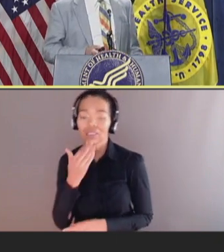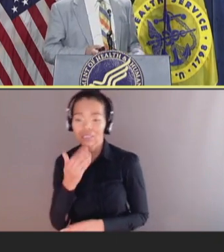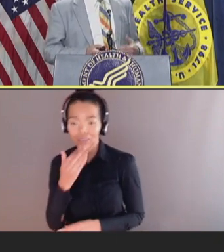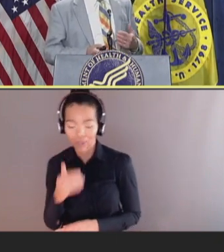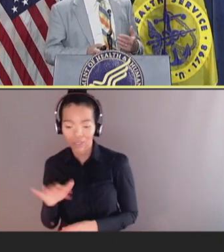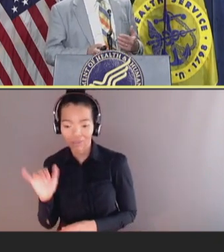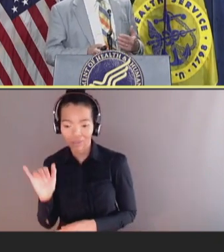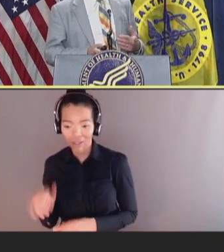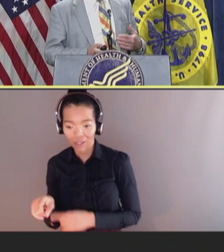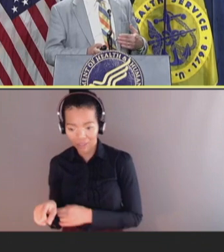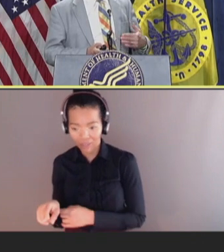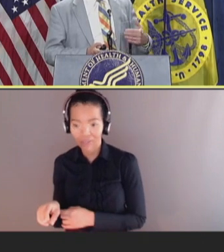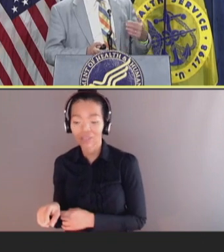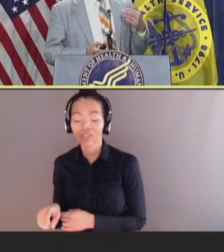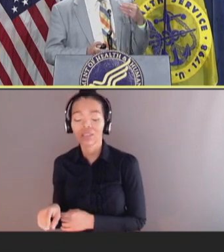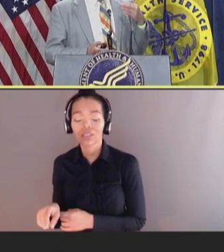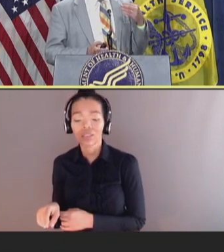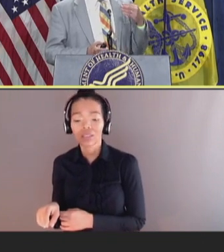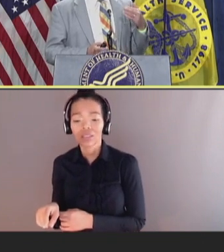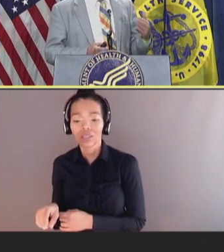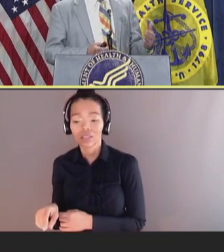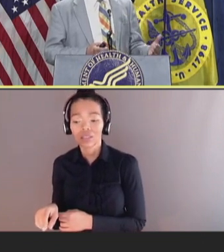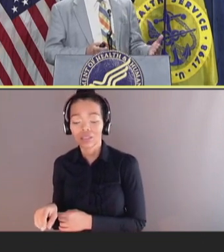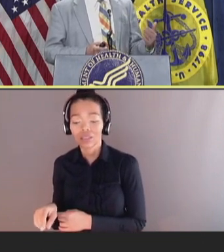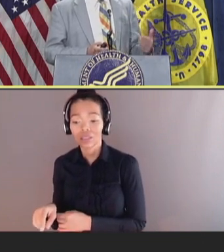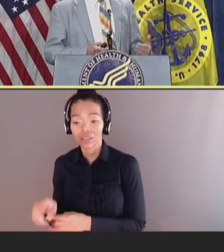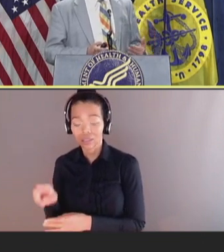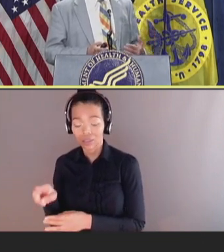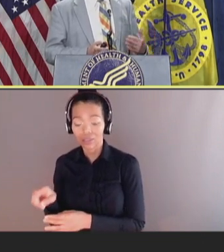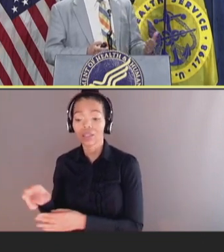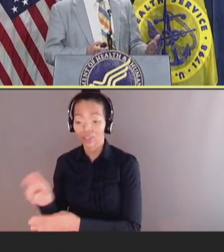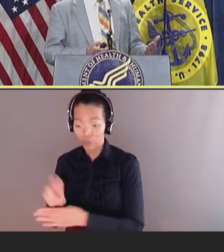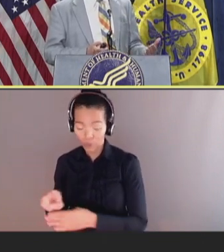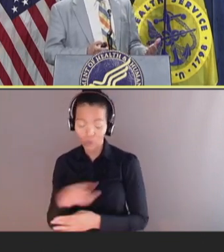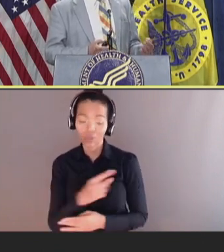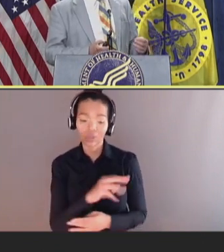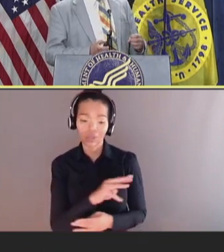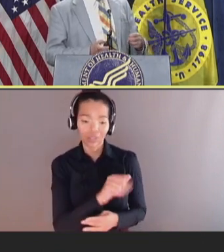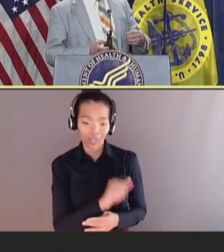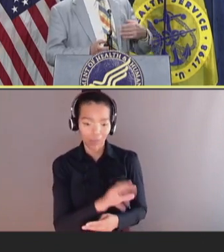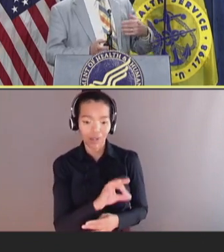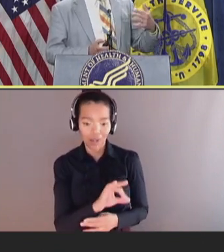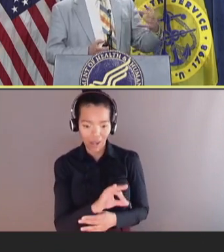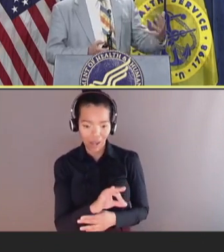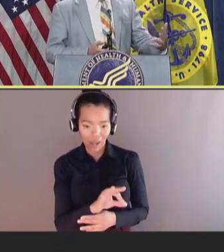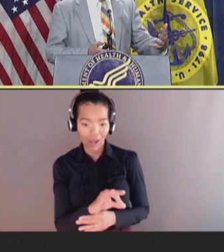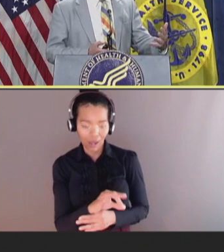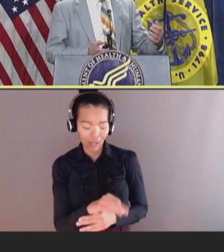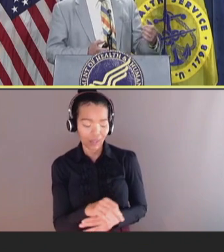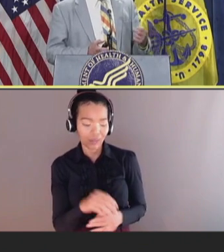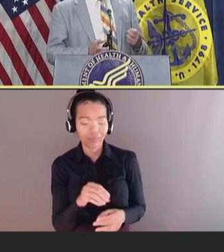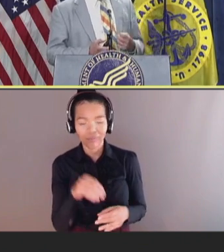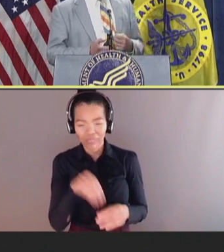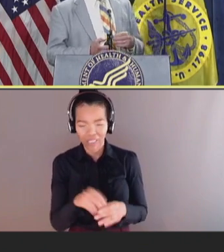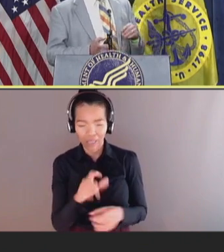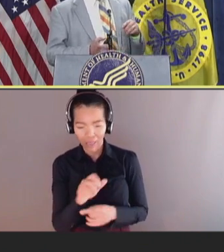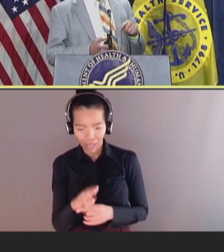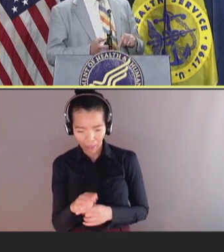we take that and induce gamma 9 delta 2 T cells in vitro, they expand and they also can inhibit